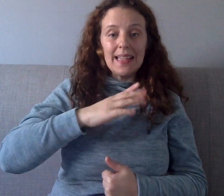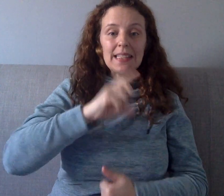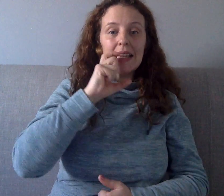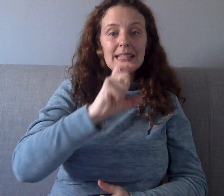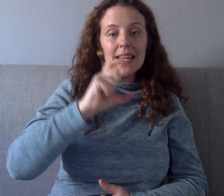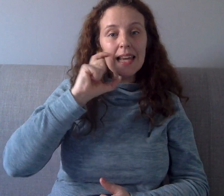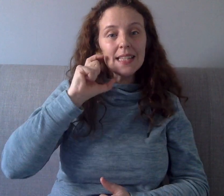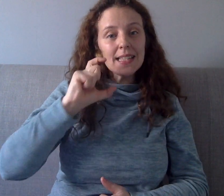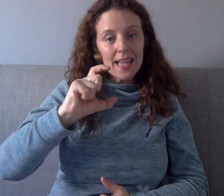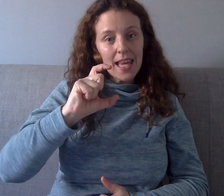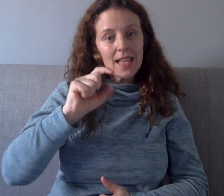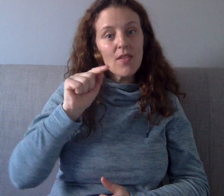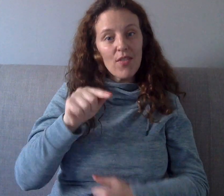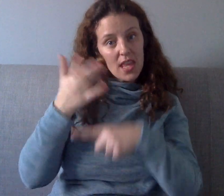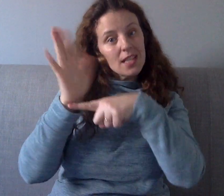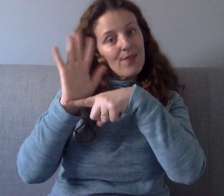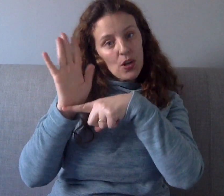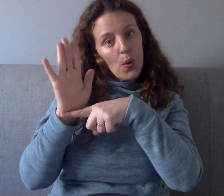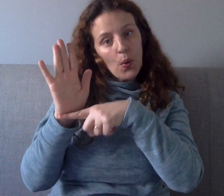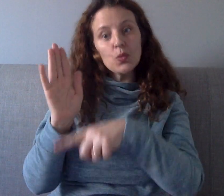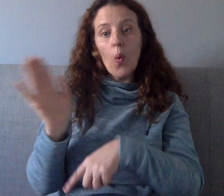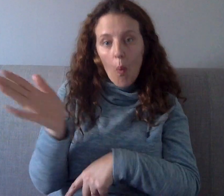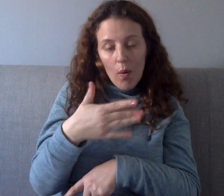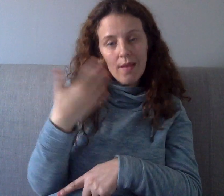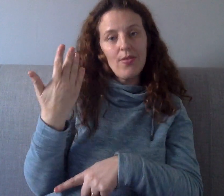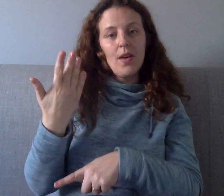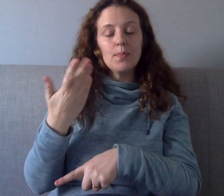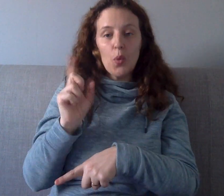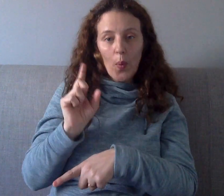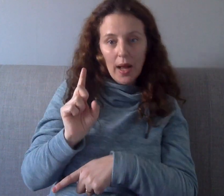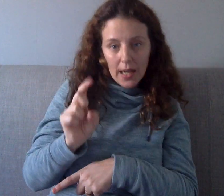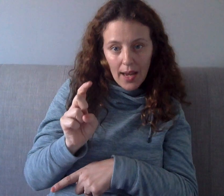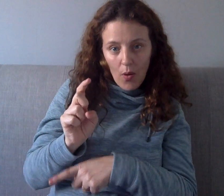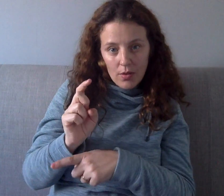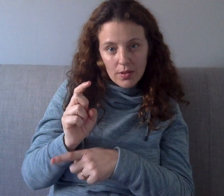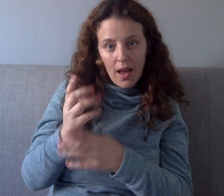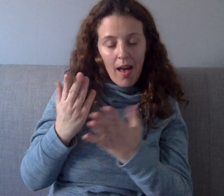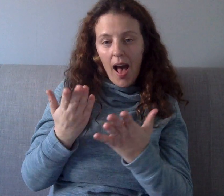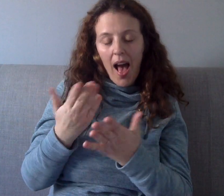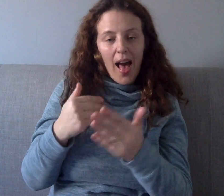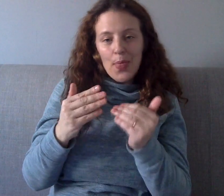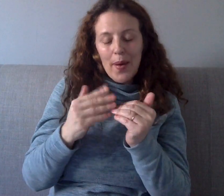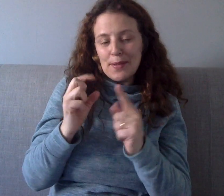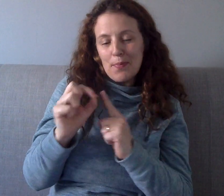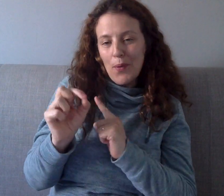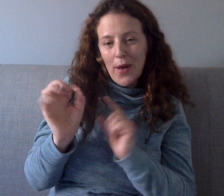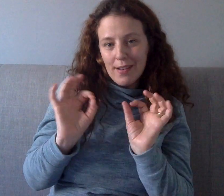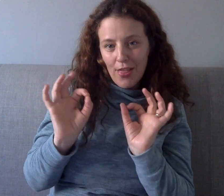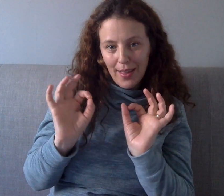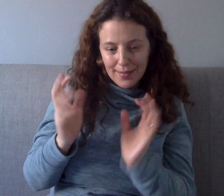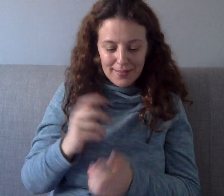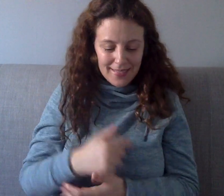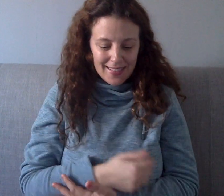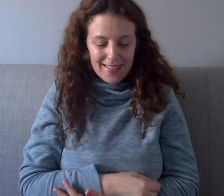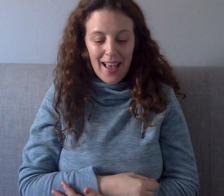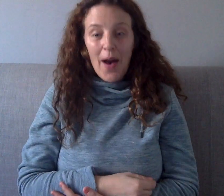You need the CC [captions] for this video,, so click them on, otherwise the point of this video will be lost.